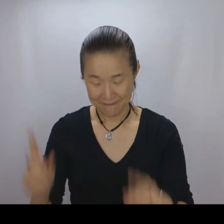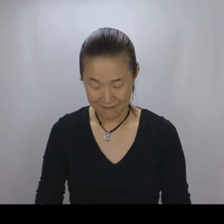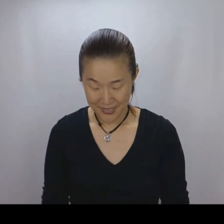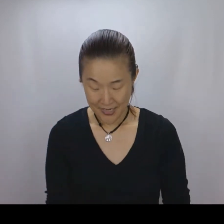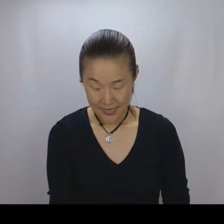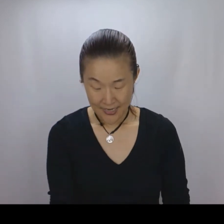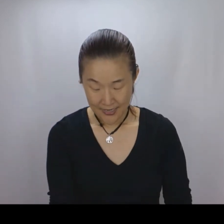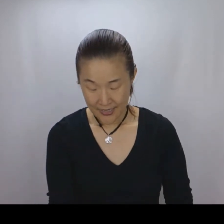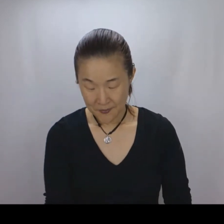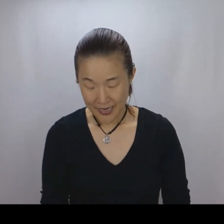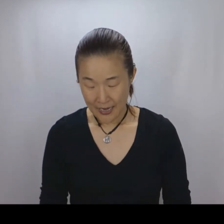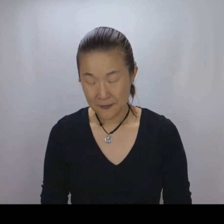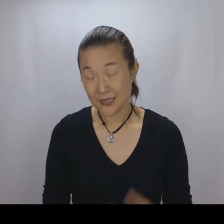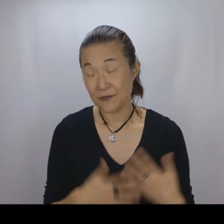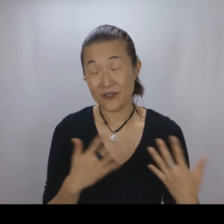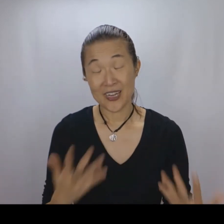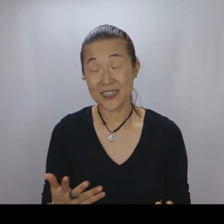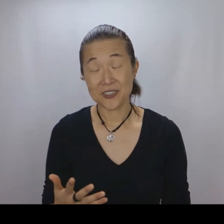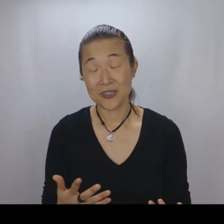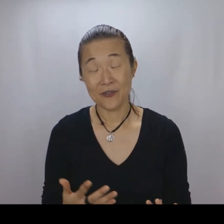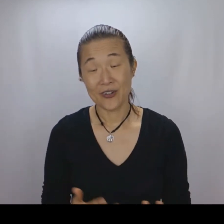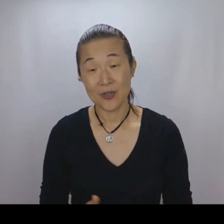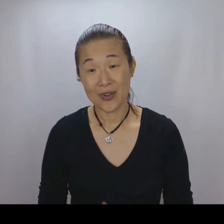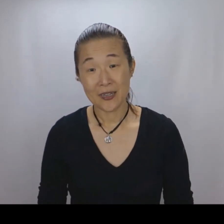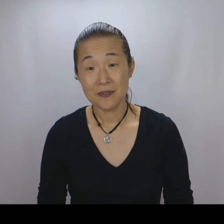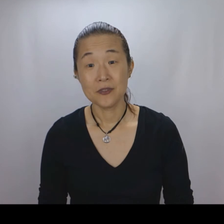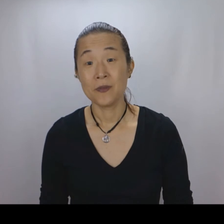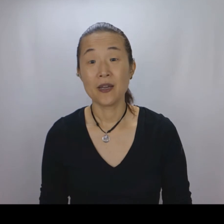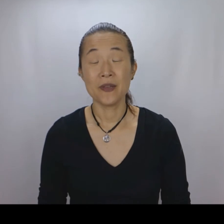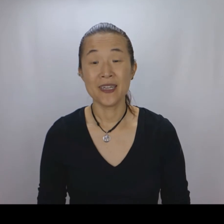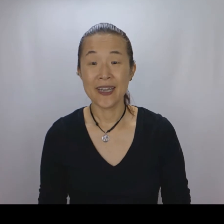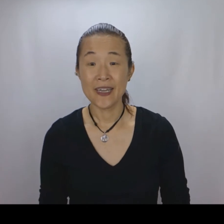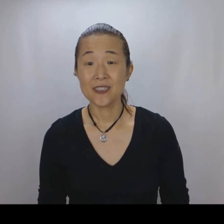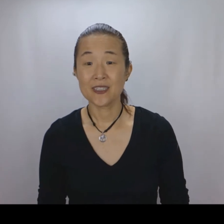Next we have is if dating's going really well, you'll become engaged.